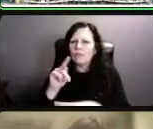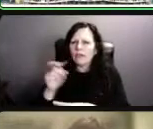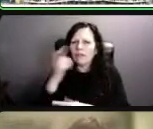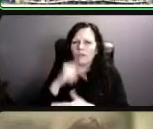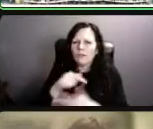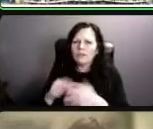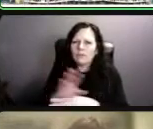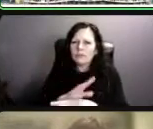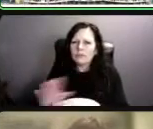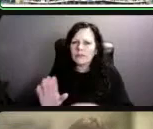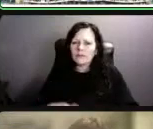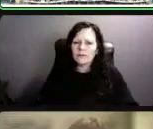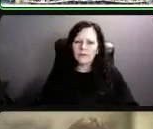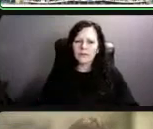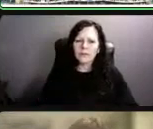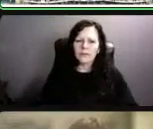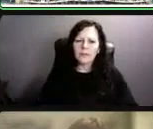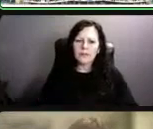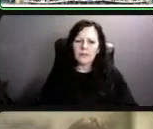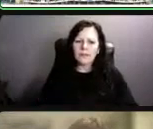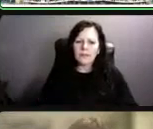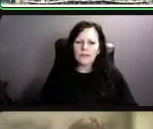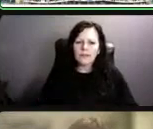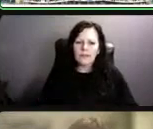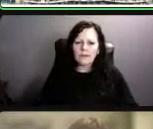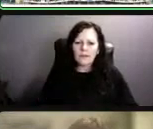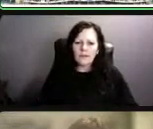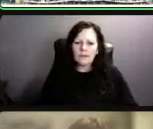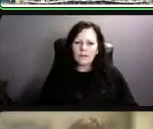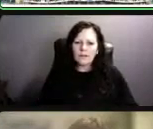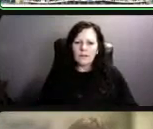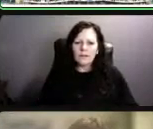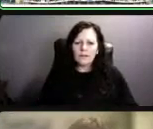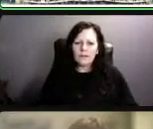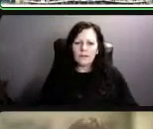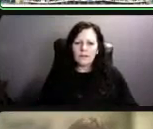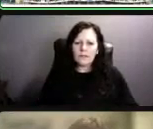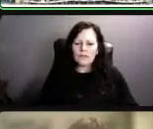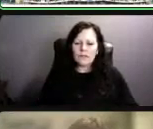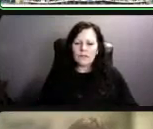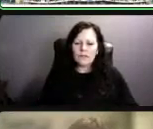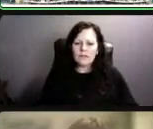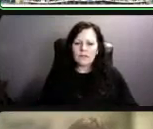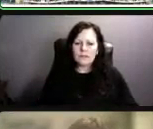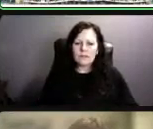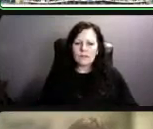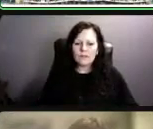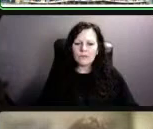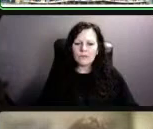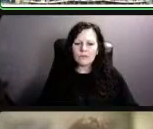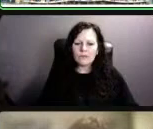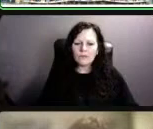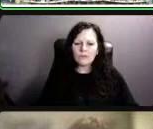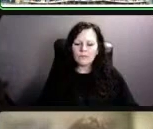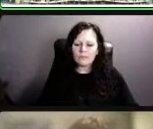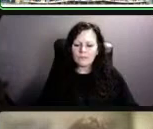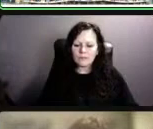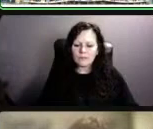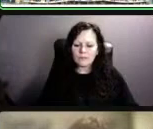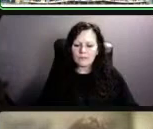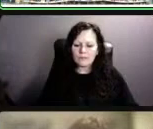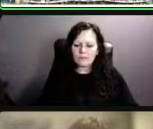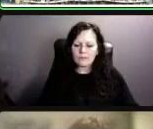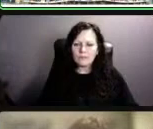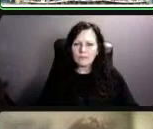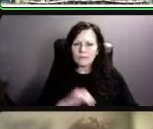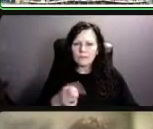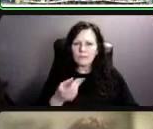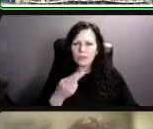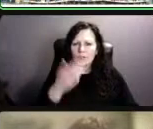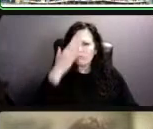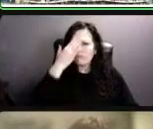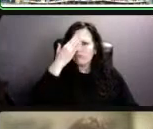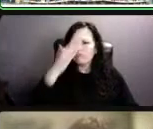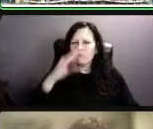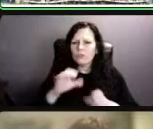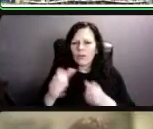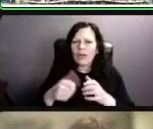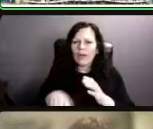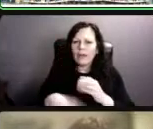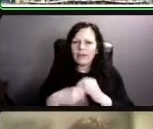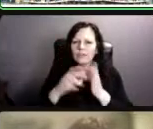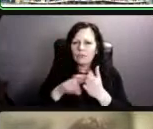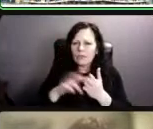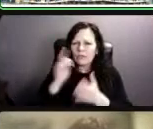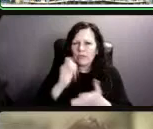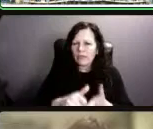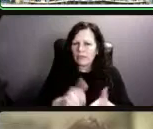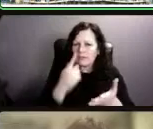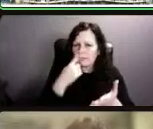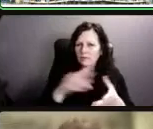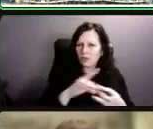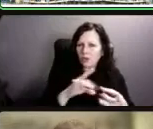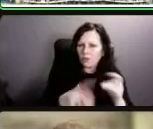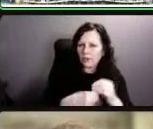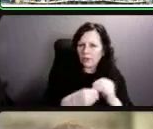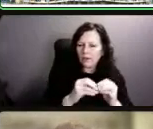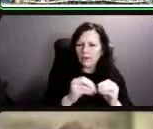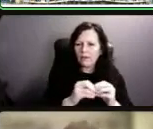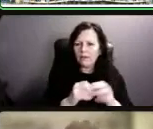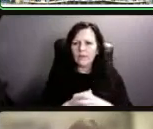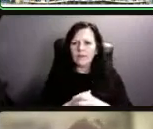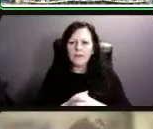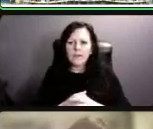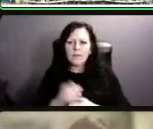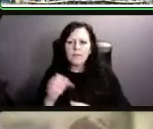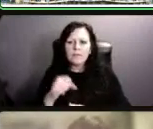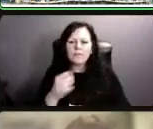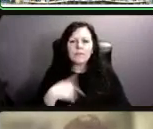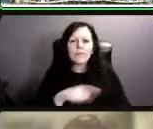OR THAT'S A LEVEL.